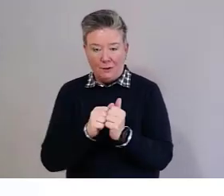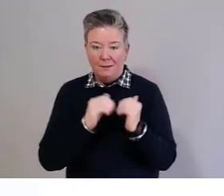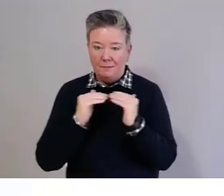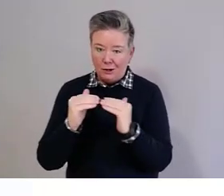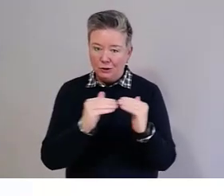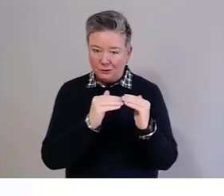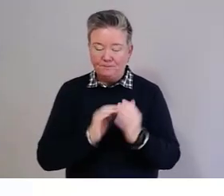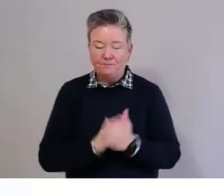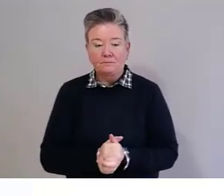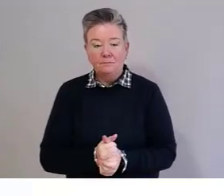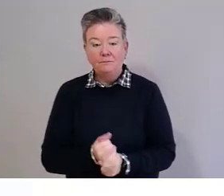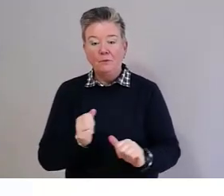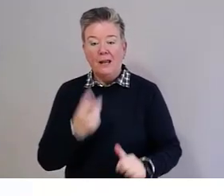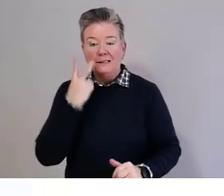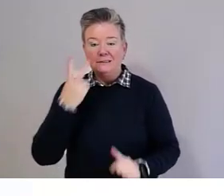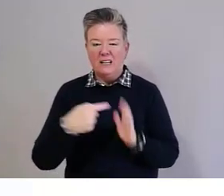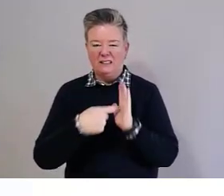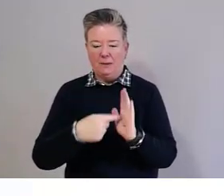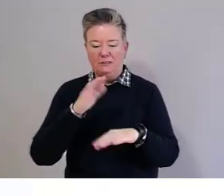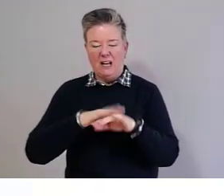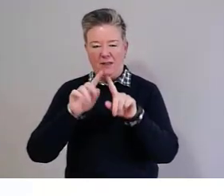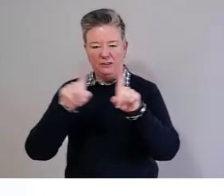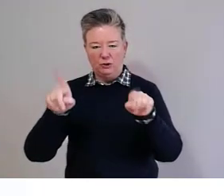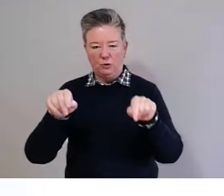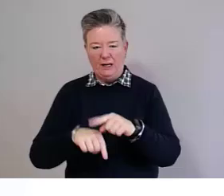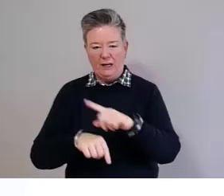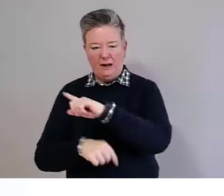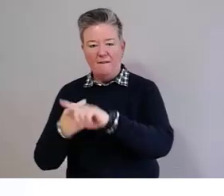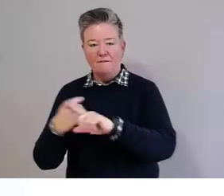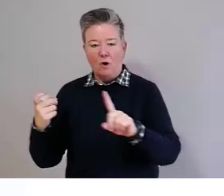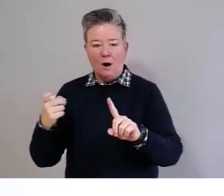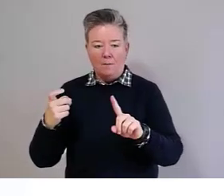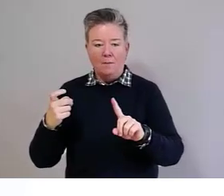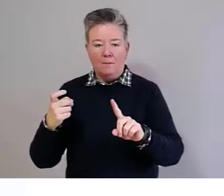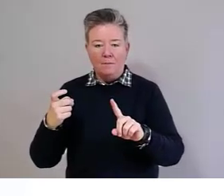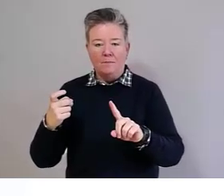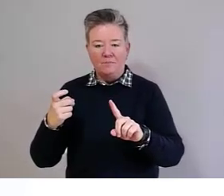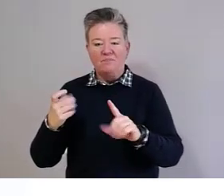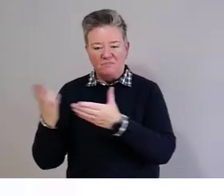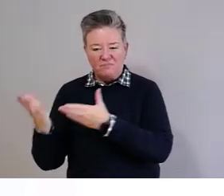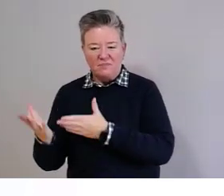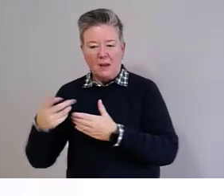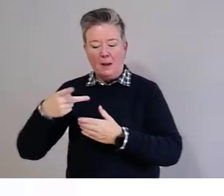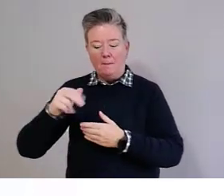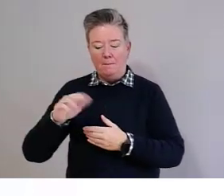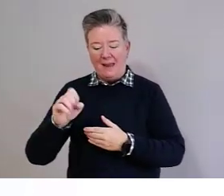And so you can see the examples on the screen from the Pacer Center, which is a resource for parents,